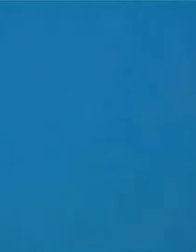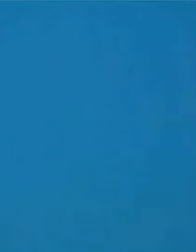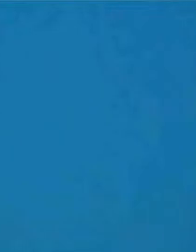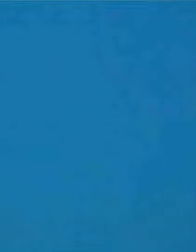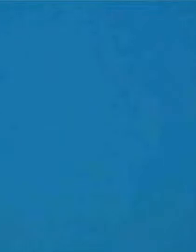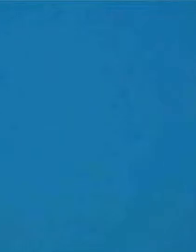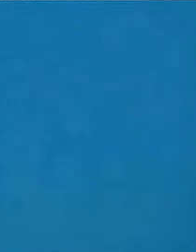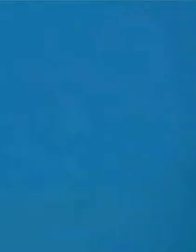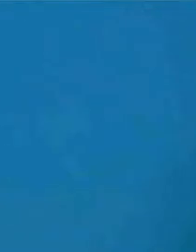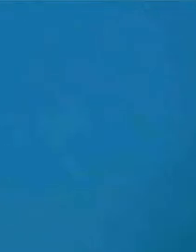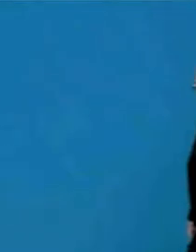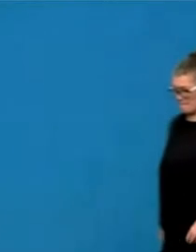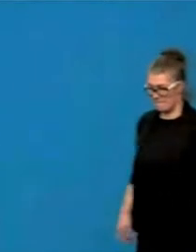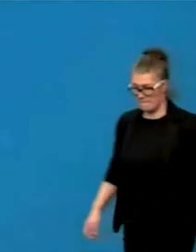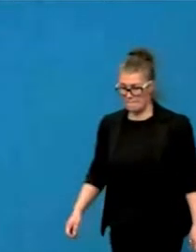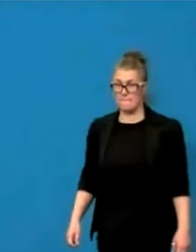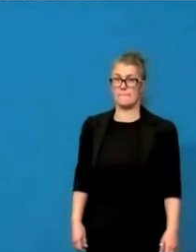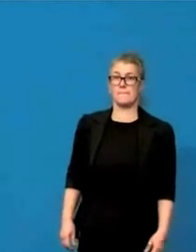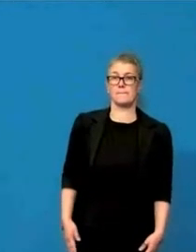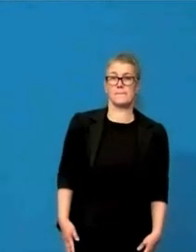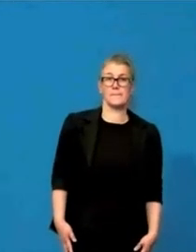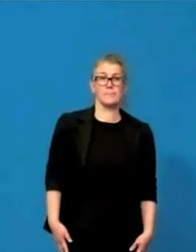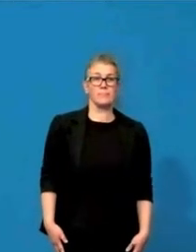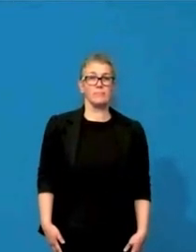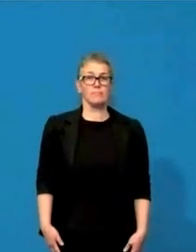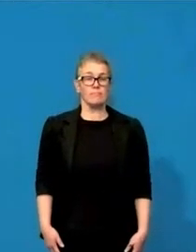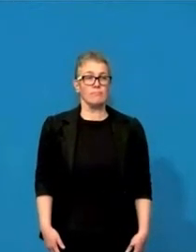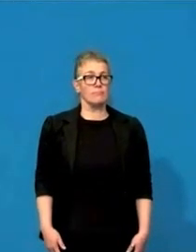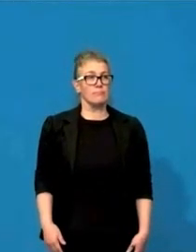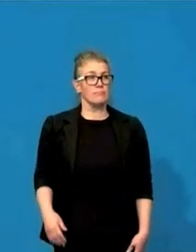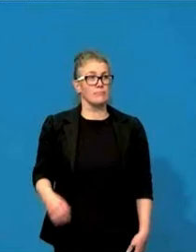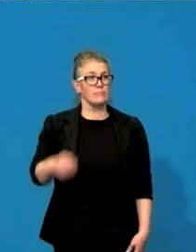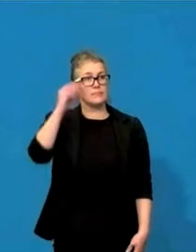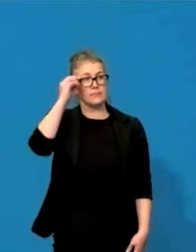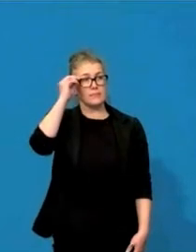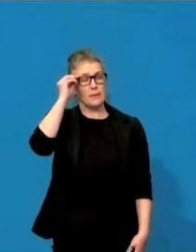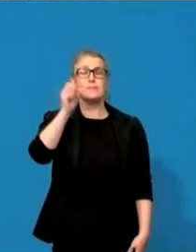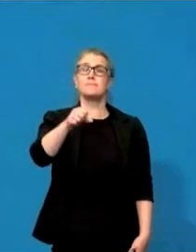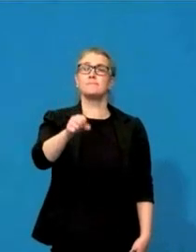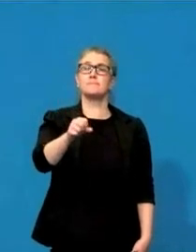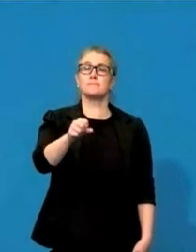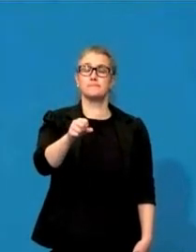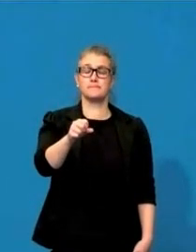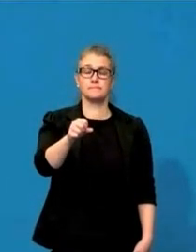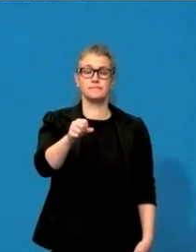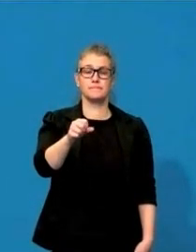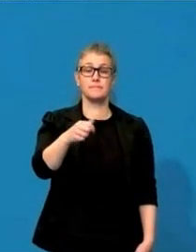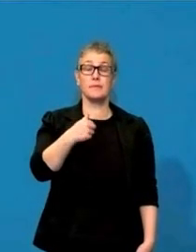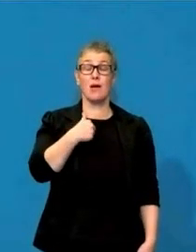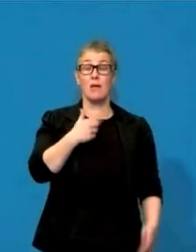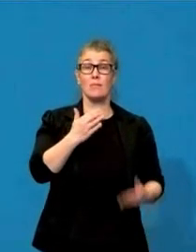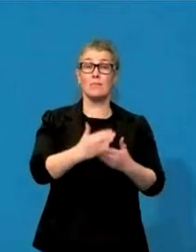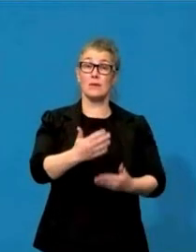Yeah, I just - I feel proud that I could stand here and speak up for my